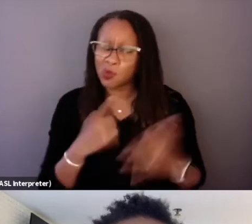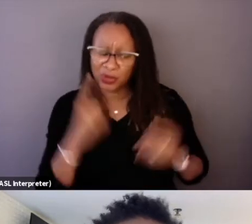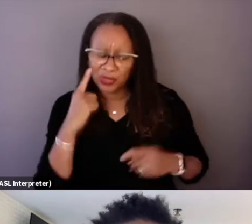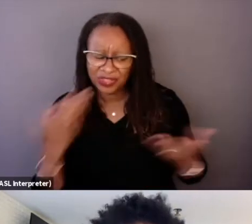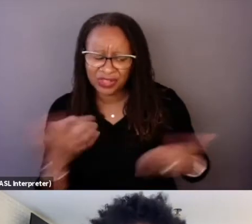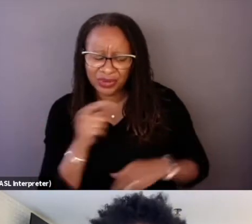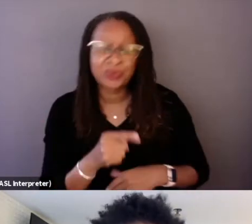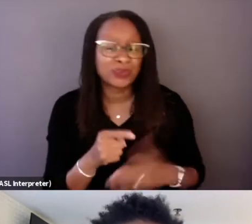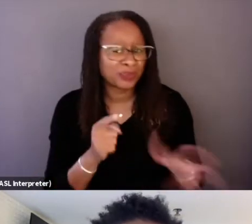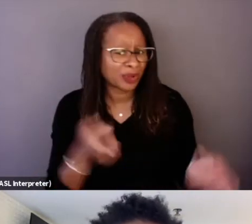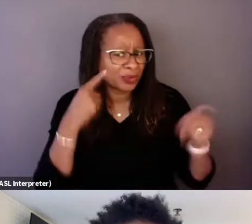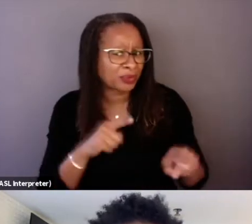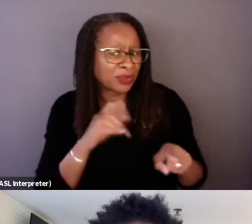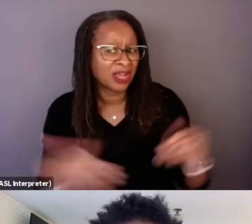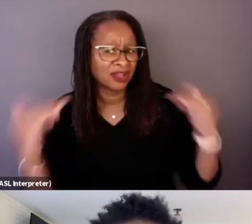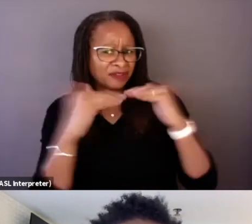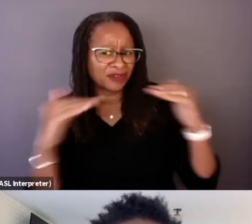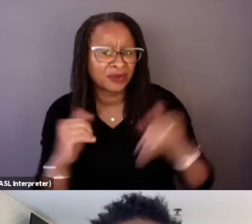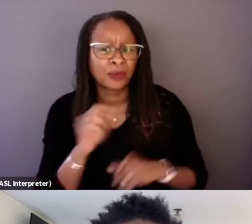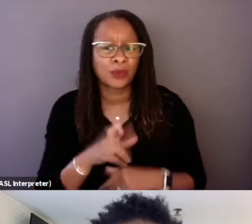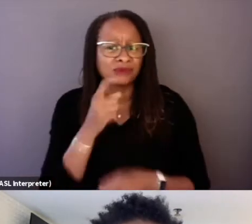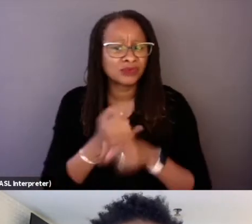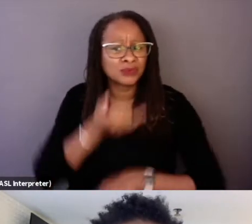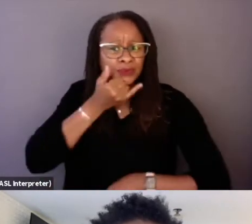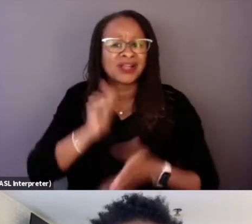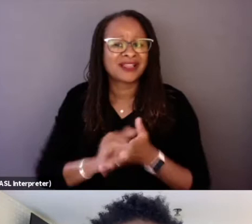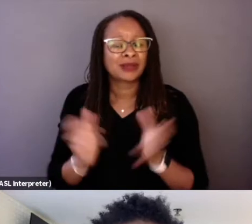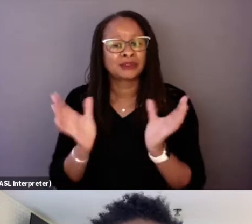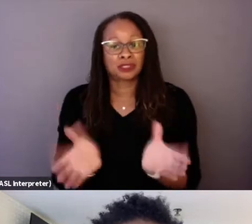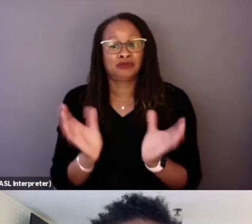I mean, are we being fair? And that was a conversation we had constantly.